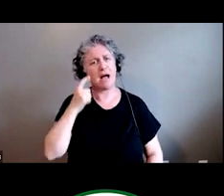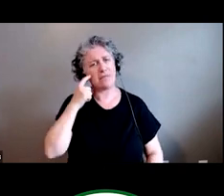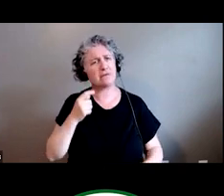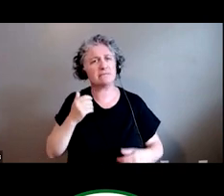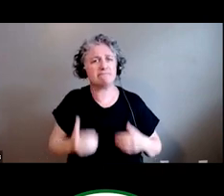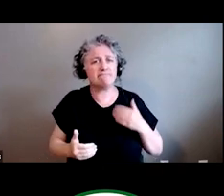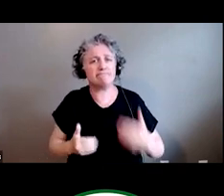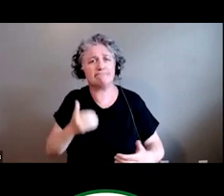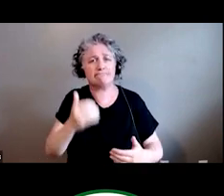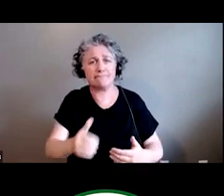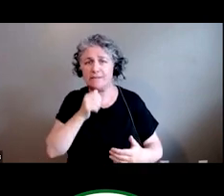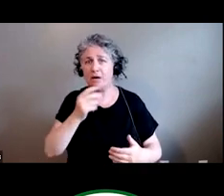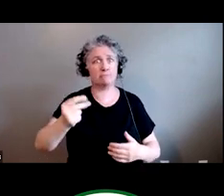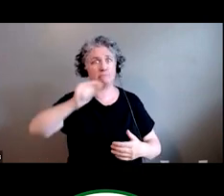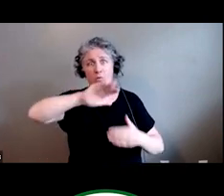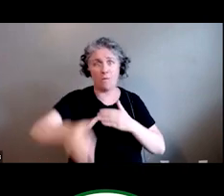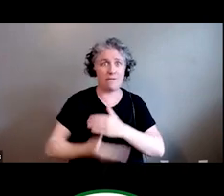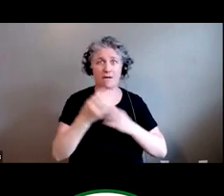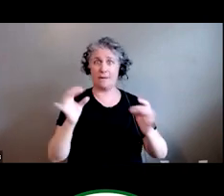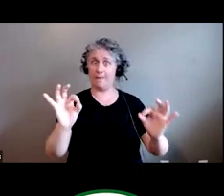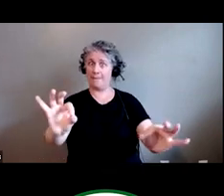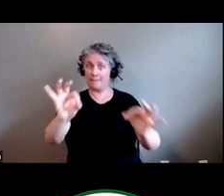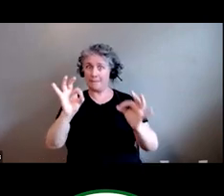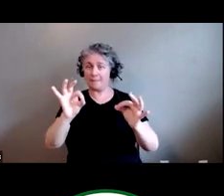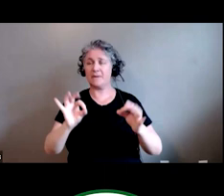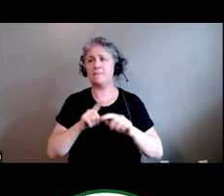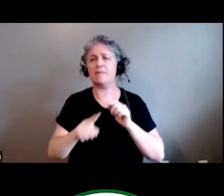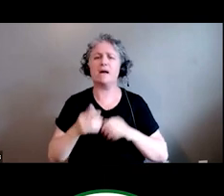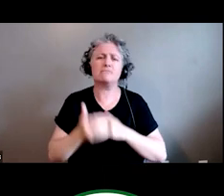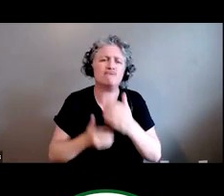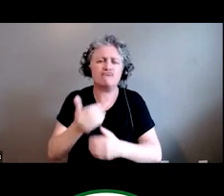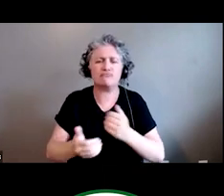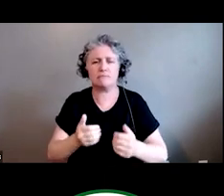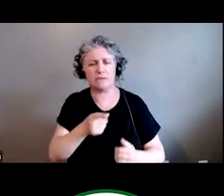It's a process, but I think, like I said, the amount of attention that's being shed